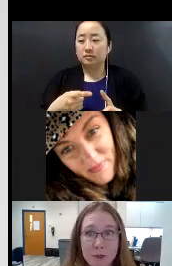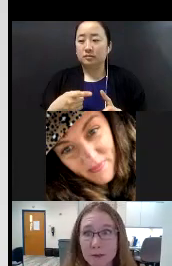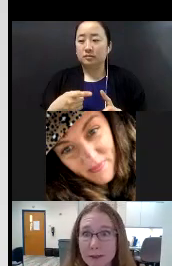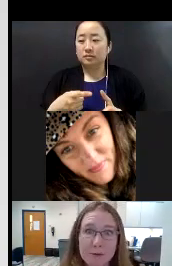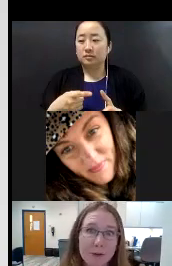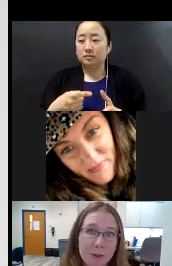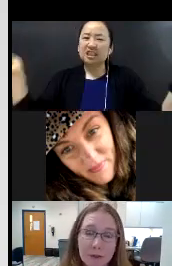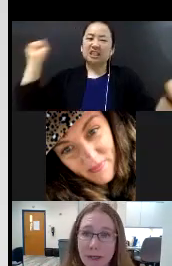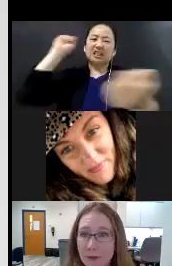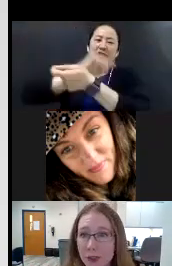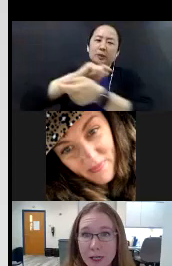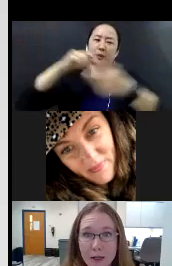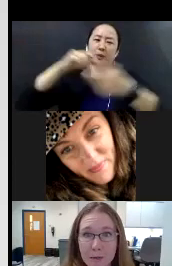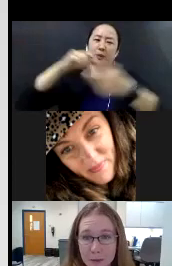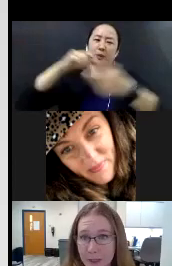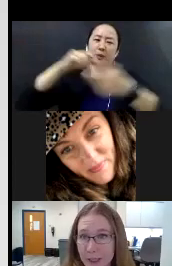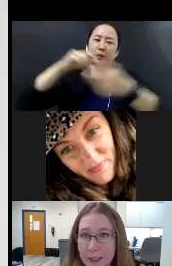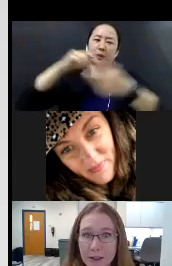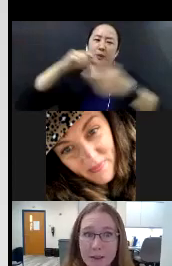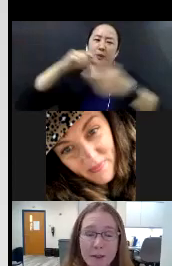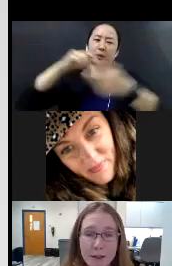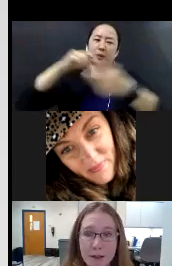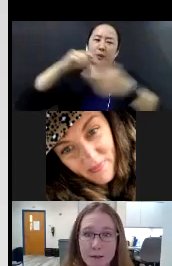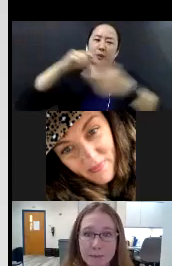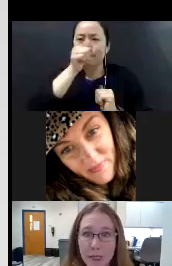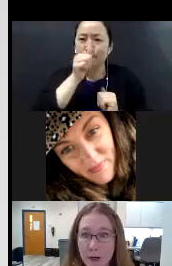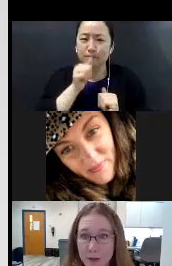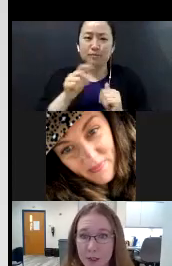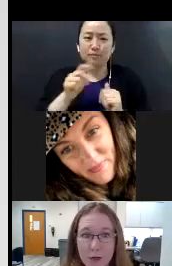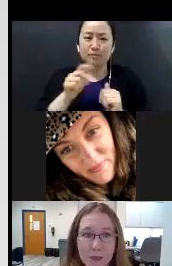HAVE A LIFT OR A CHAIR AND PUT IN ALL THIS EQUIPMENT,